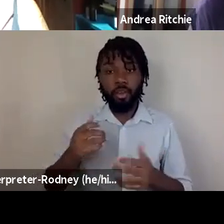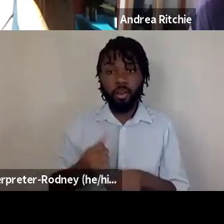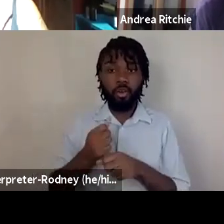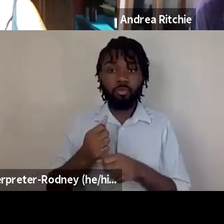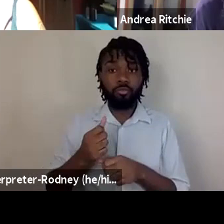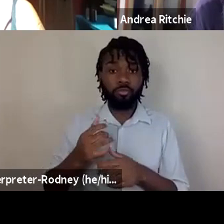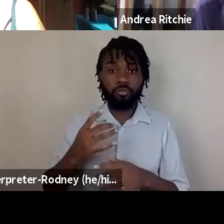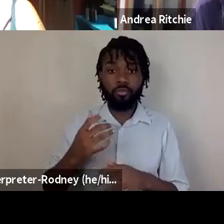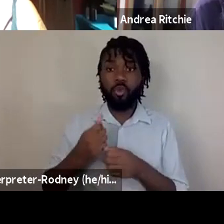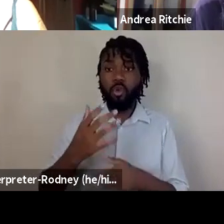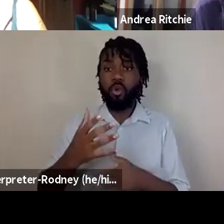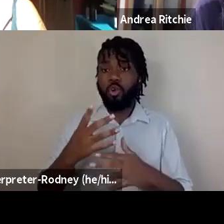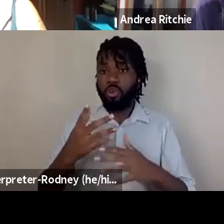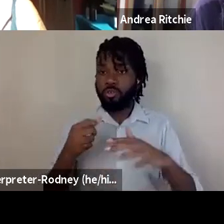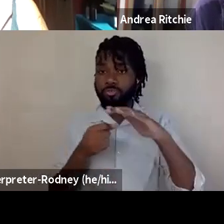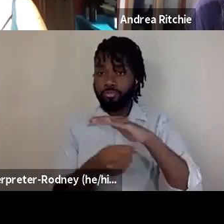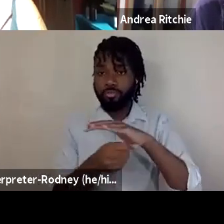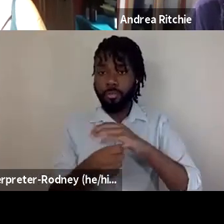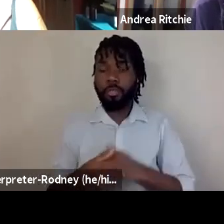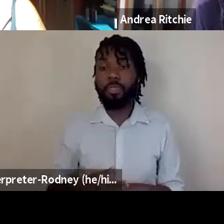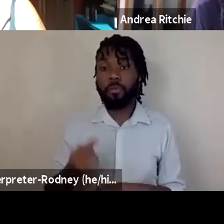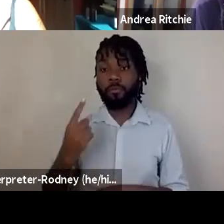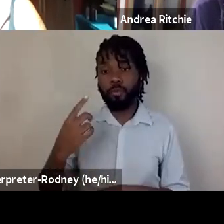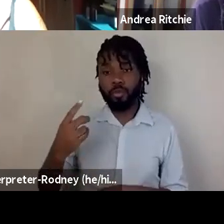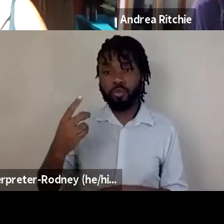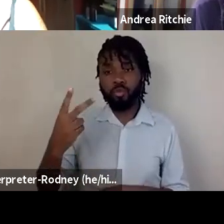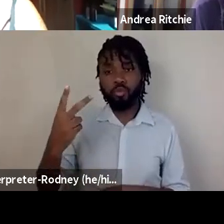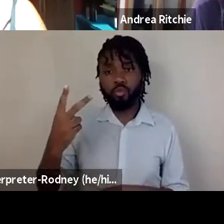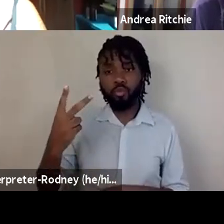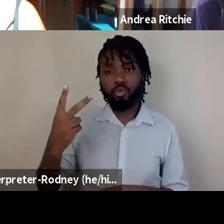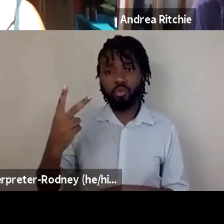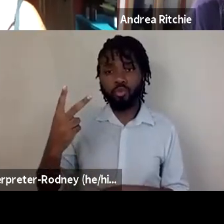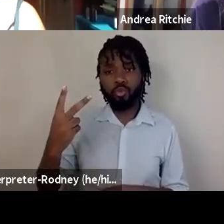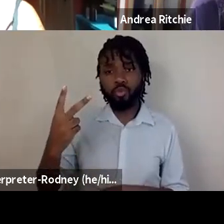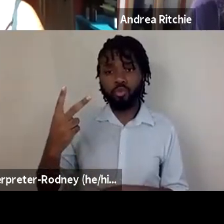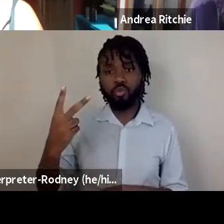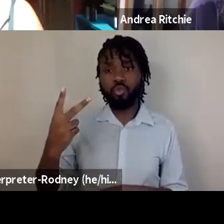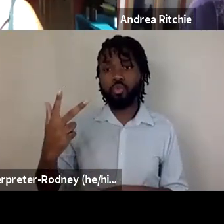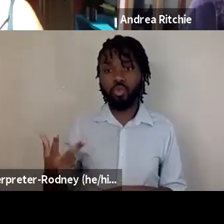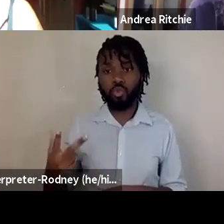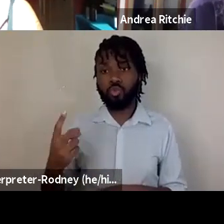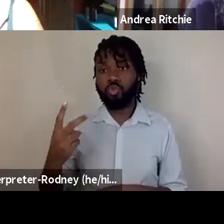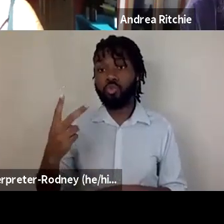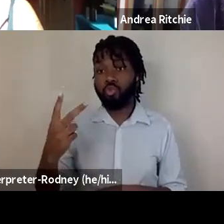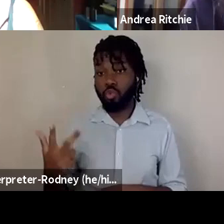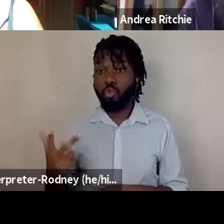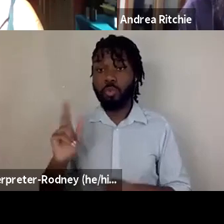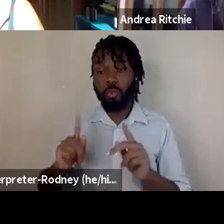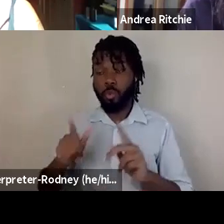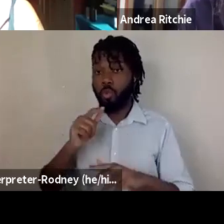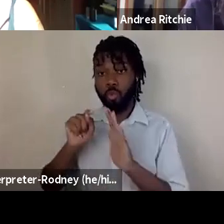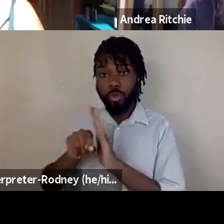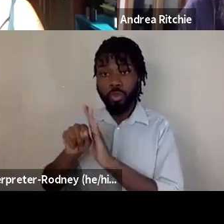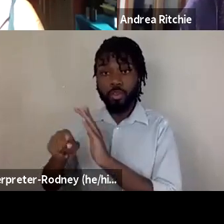Half to two thirds of people who are killed by police are or are perceived to be